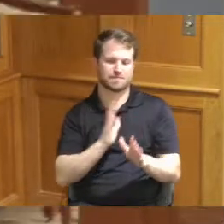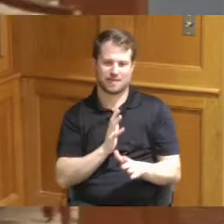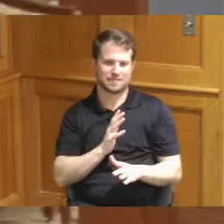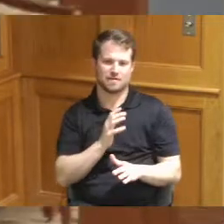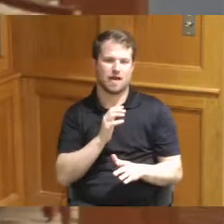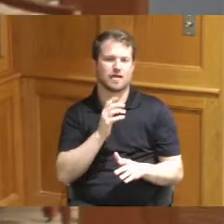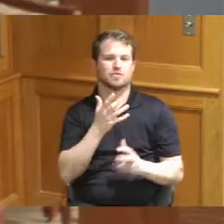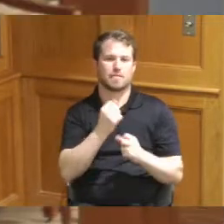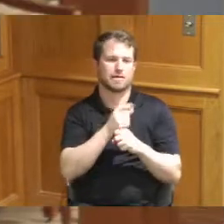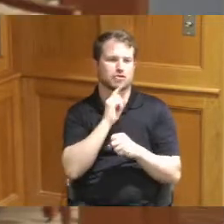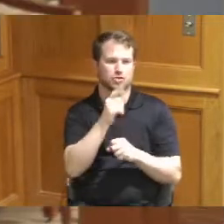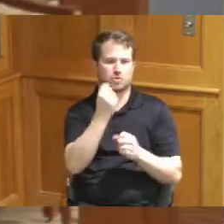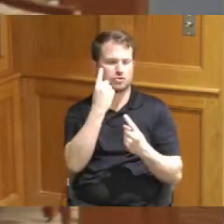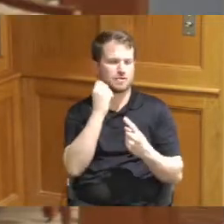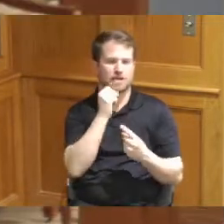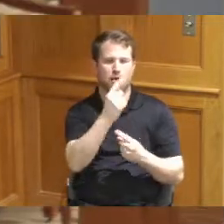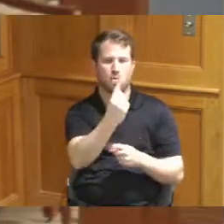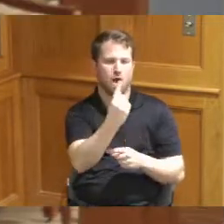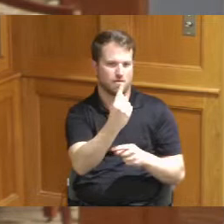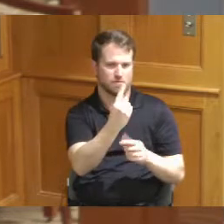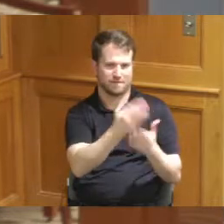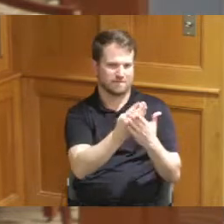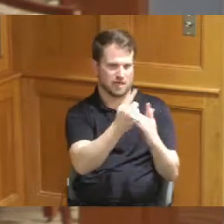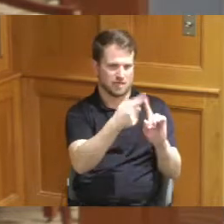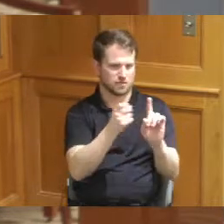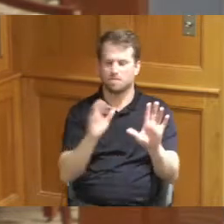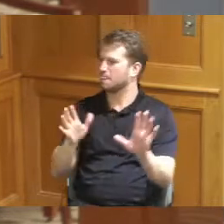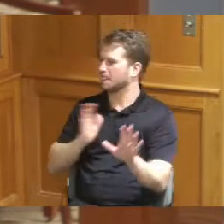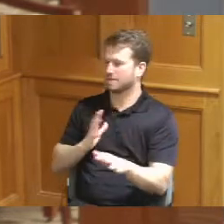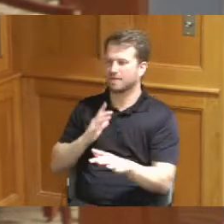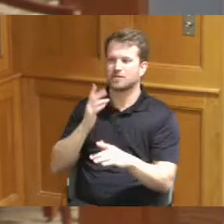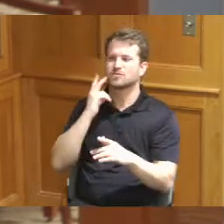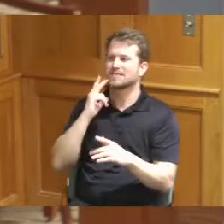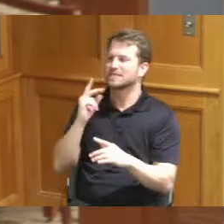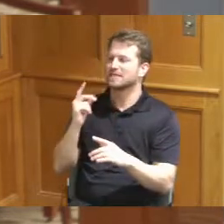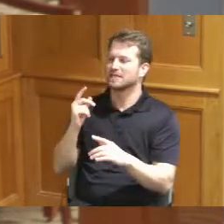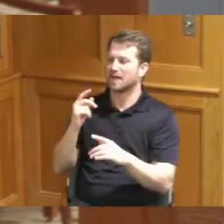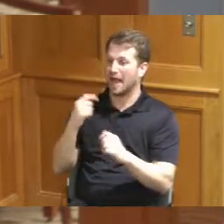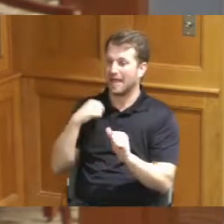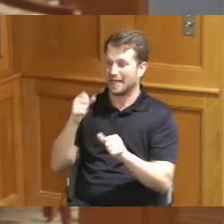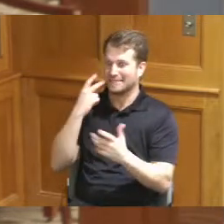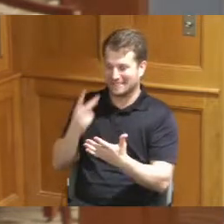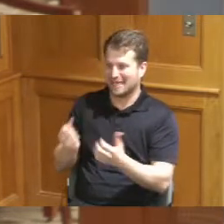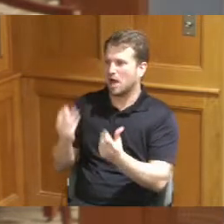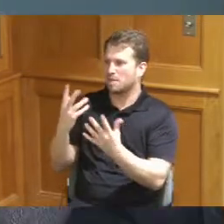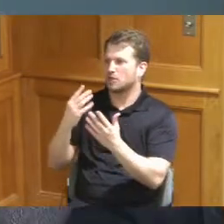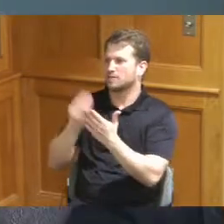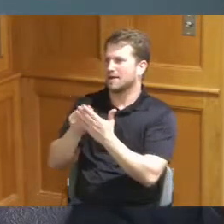all one funding that's okay as long as I know how much they're giving it from where and then I think